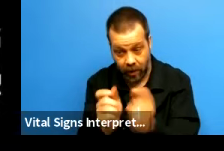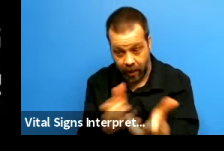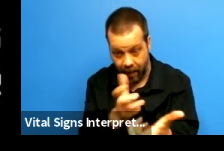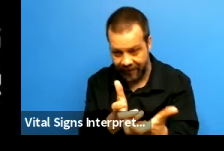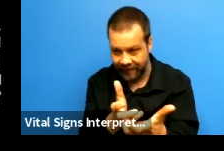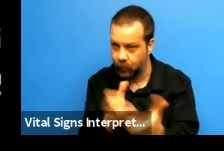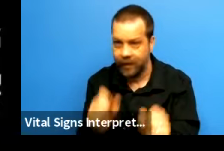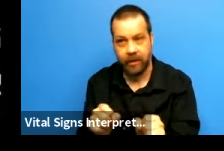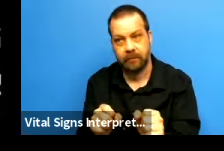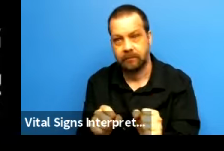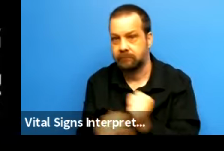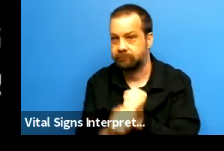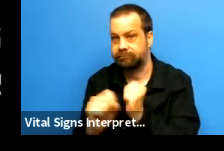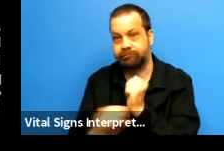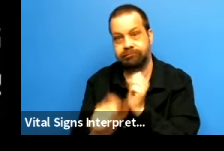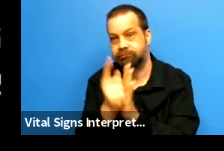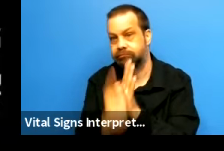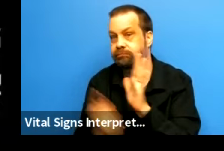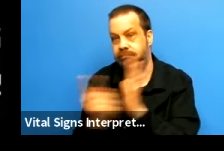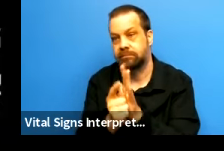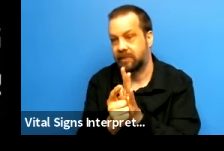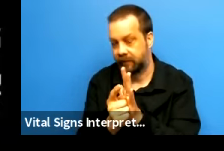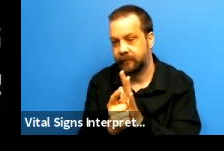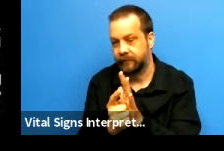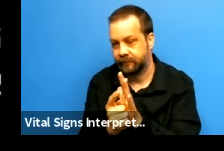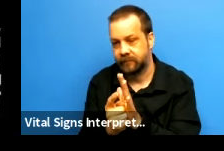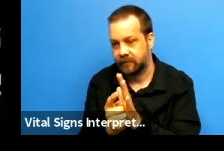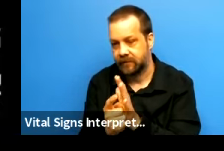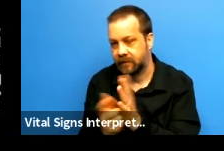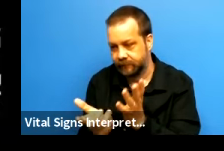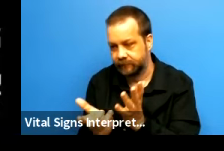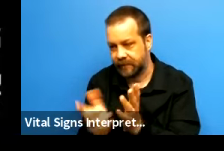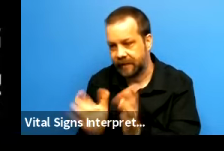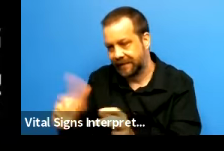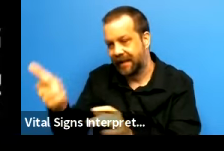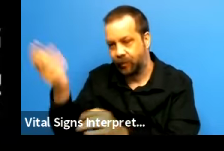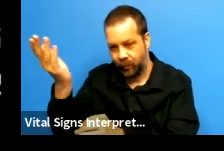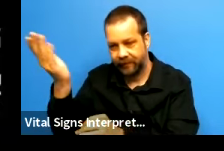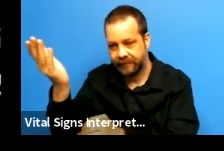So that's going to be the short overview of that for today. Next slide.